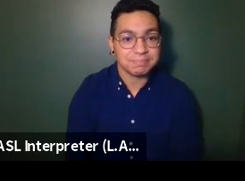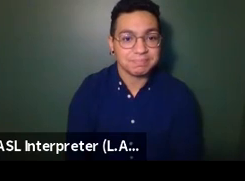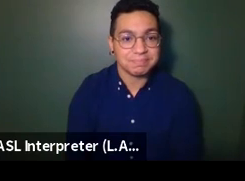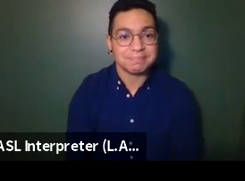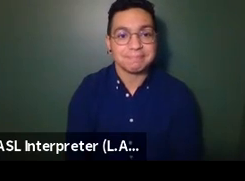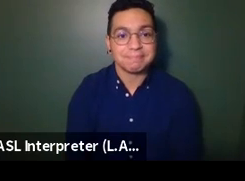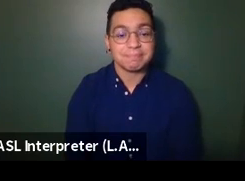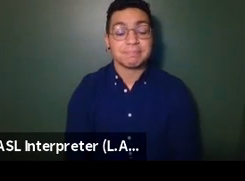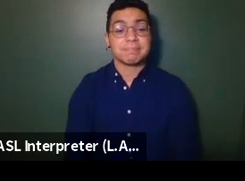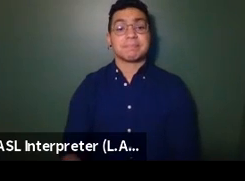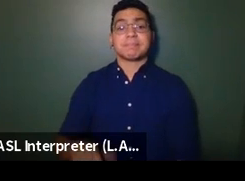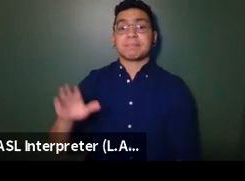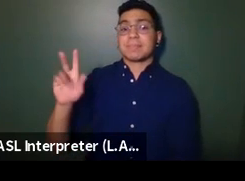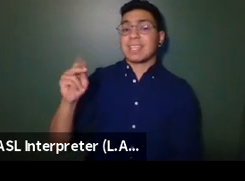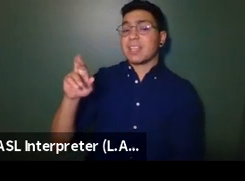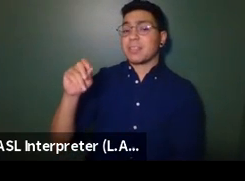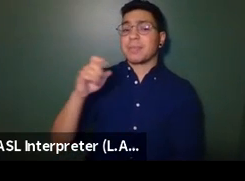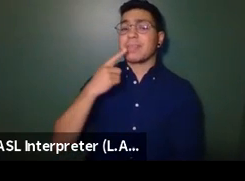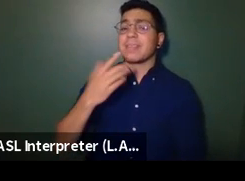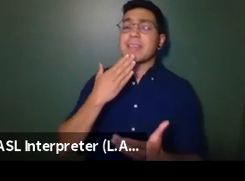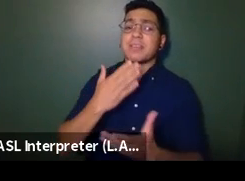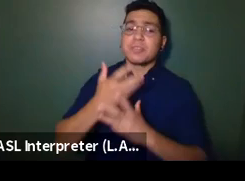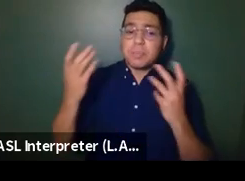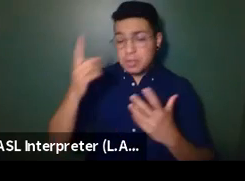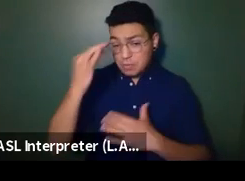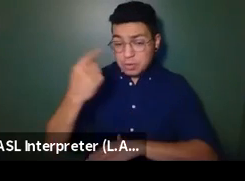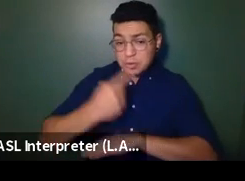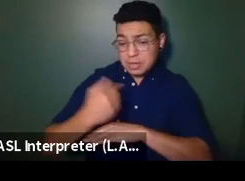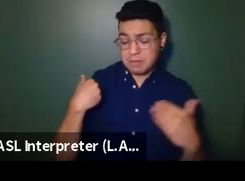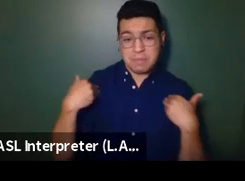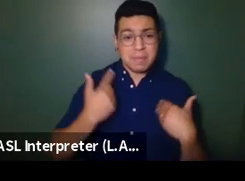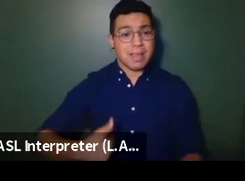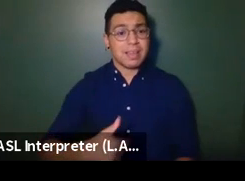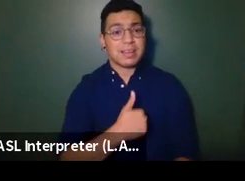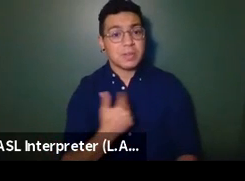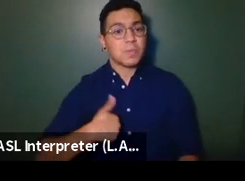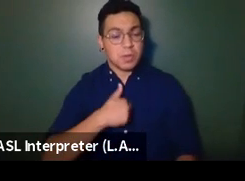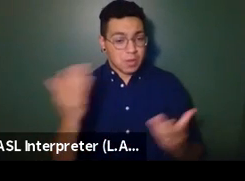Jeff Crawford: So Katherine, thank you so much for today. Just reminding us that we are on people's land.